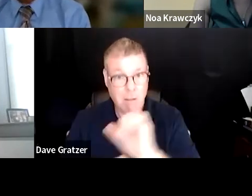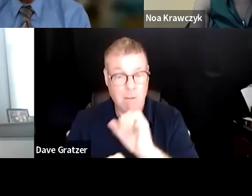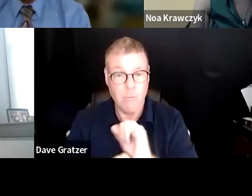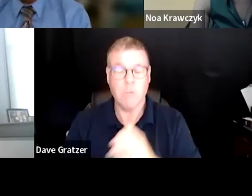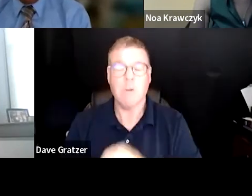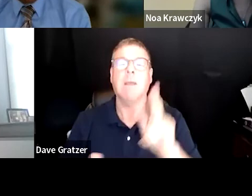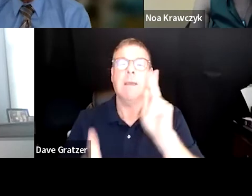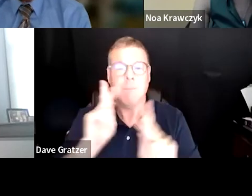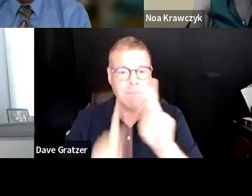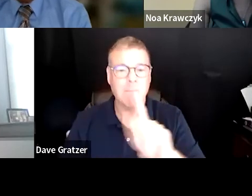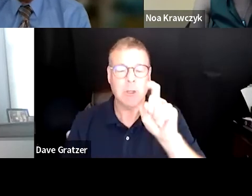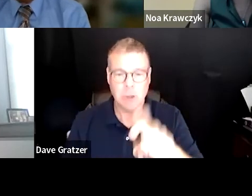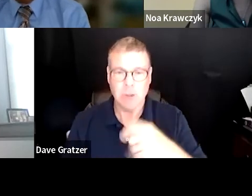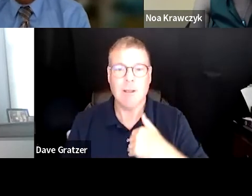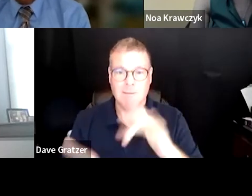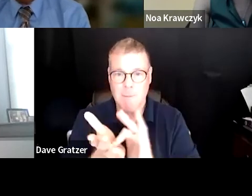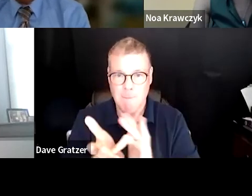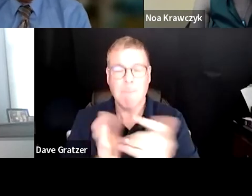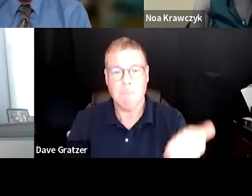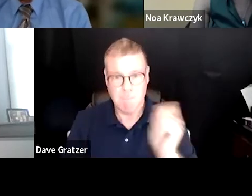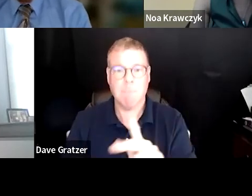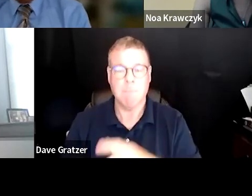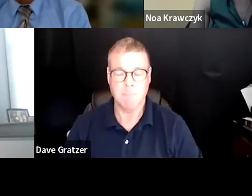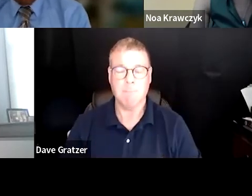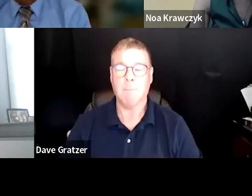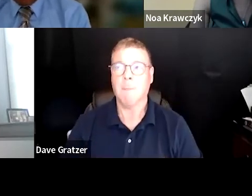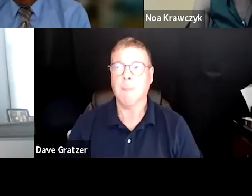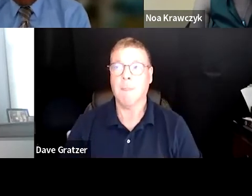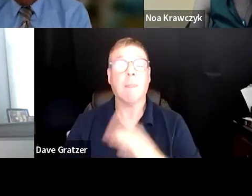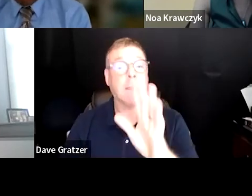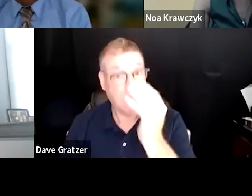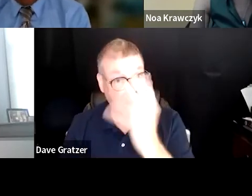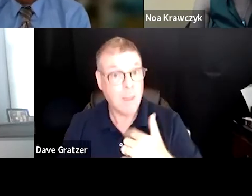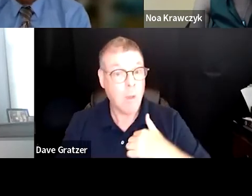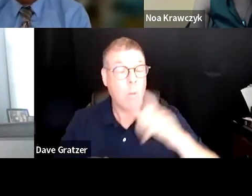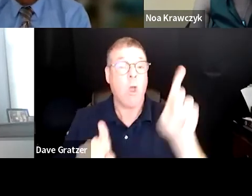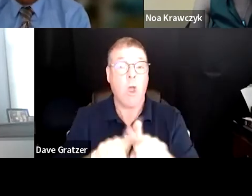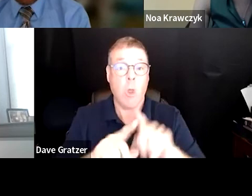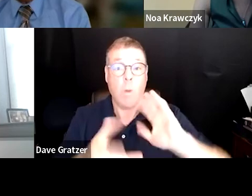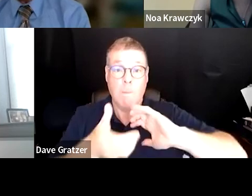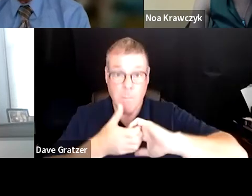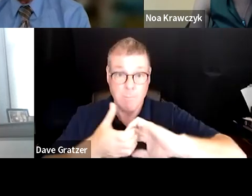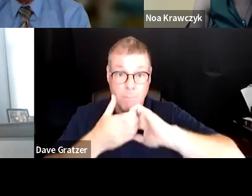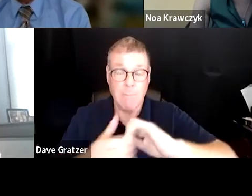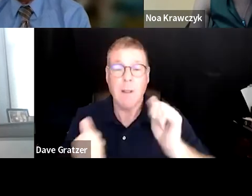people should have their Medicaid reinstated. We have also partnered with Medicaid over the last X number of years